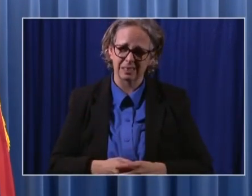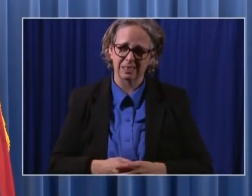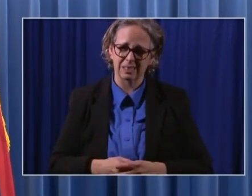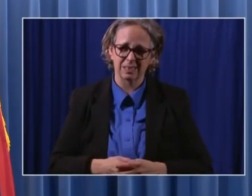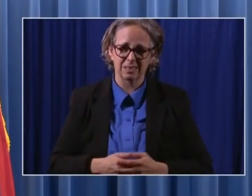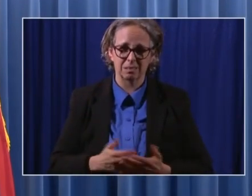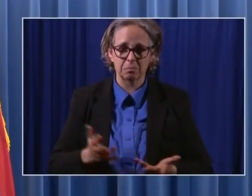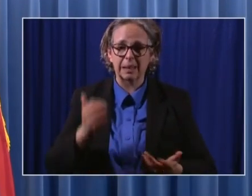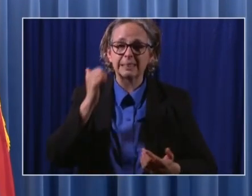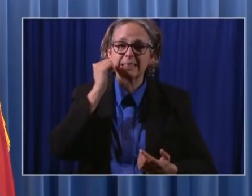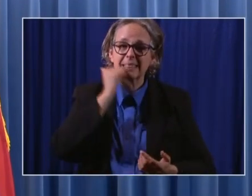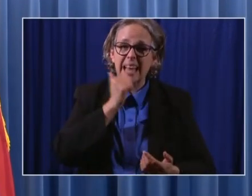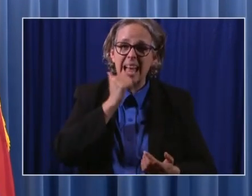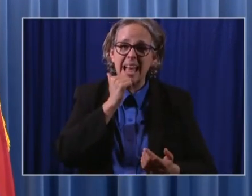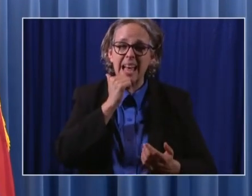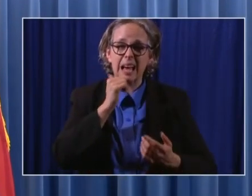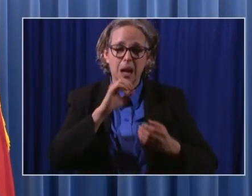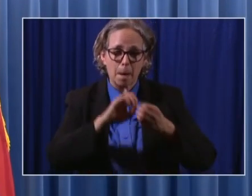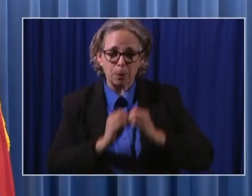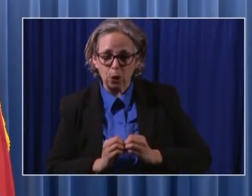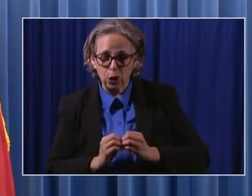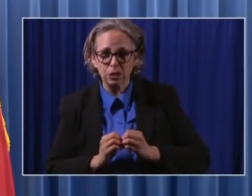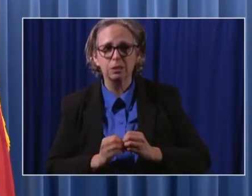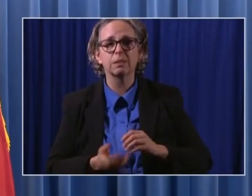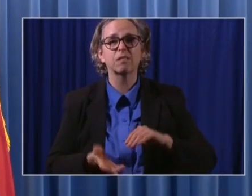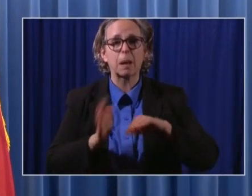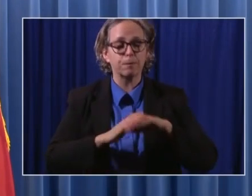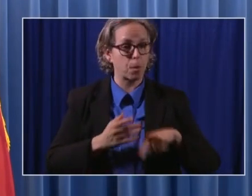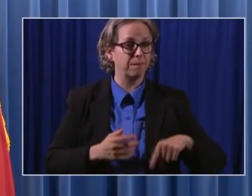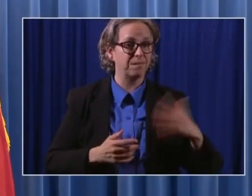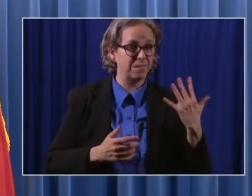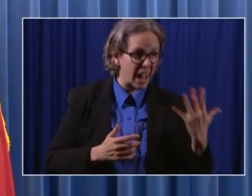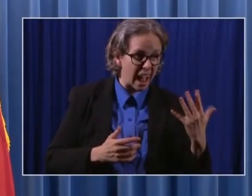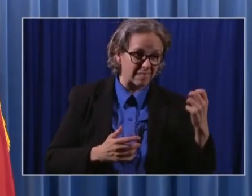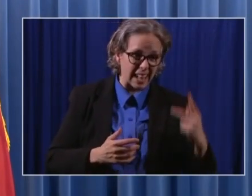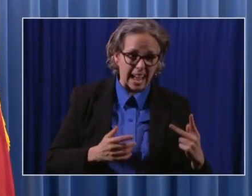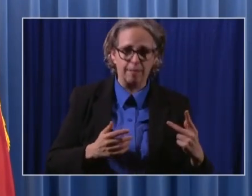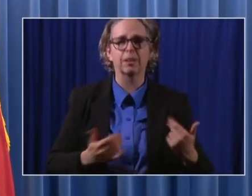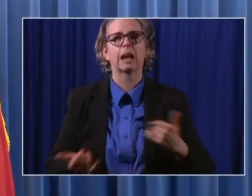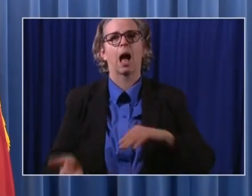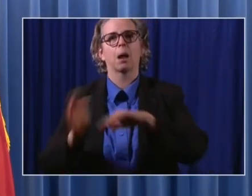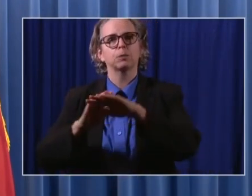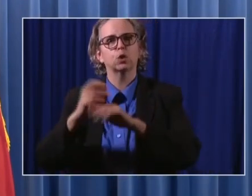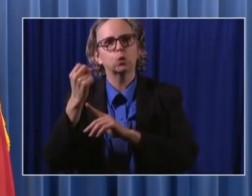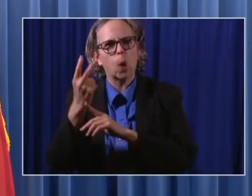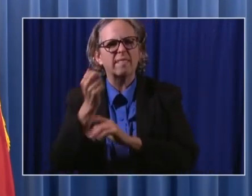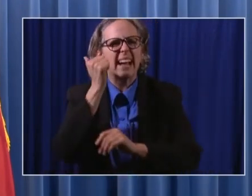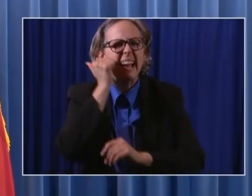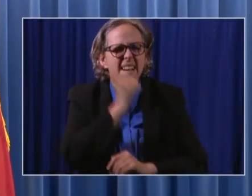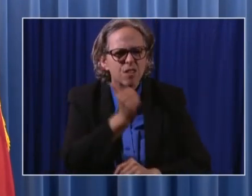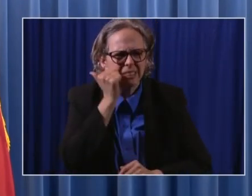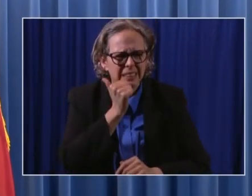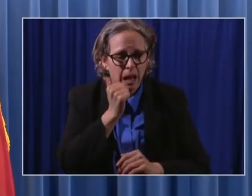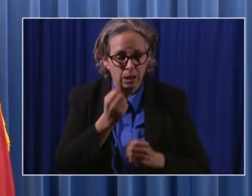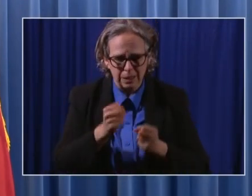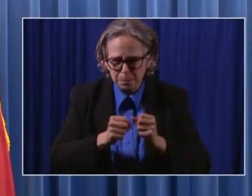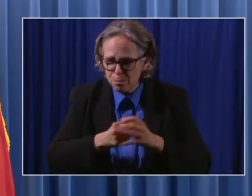INCREASED FROM 5.5 CASES TO 12 CASES BY JULY 16th. IF YOU GO FROM JULY FIRST, TO JULY 16th, THE AVERAGE DAILY